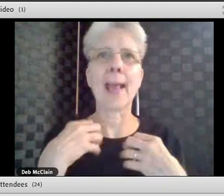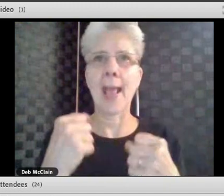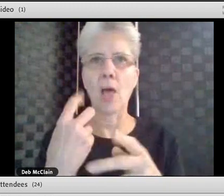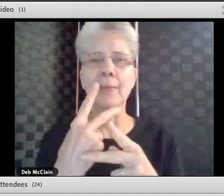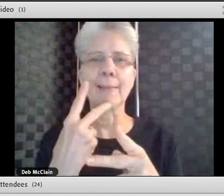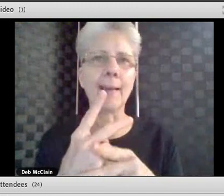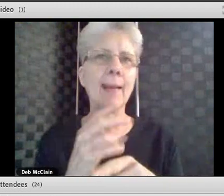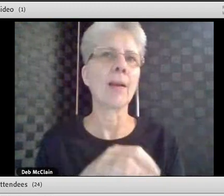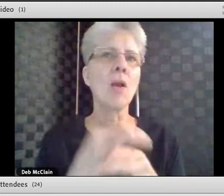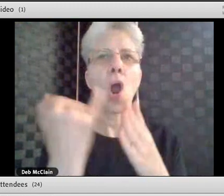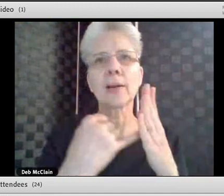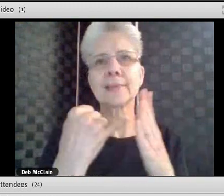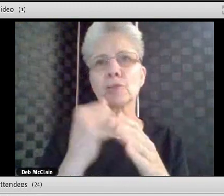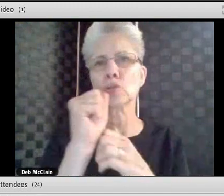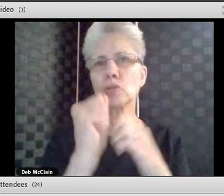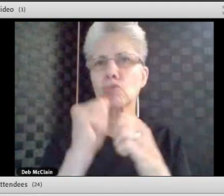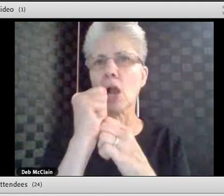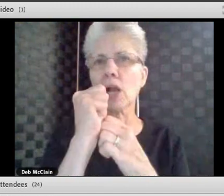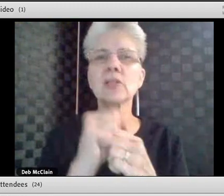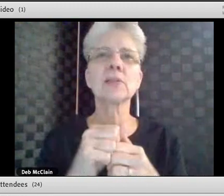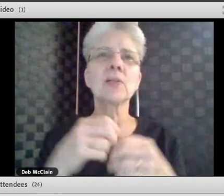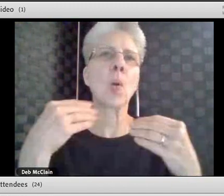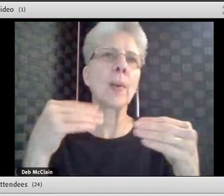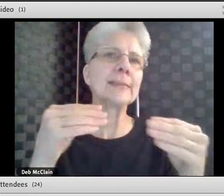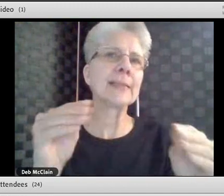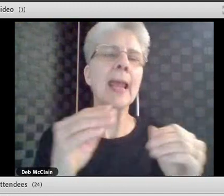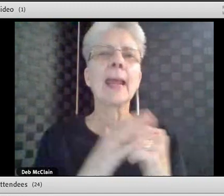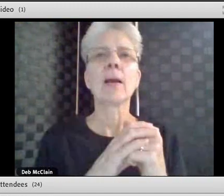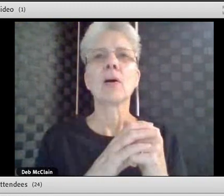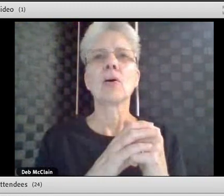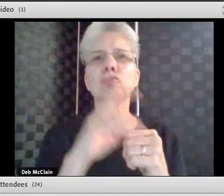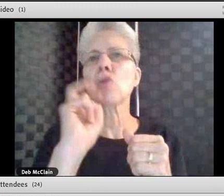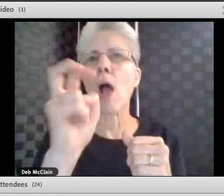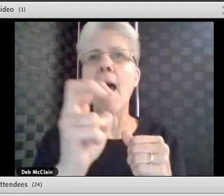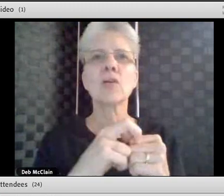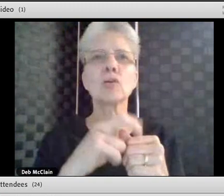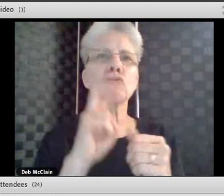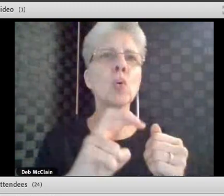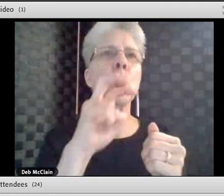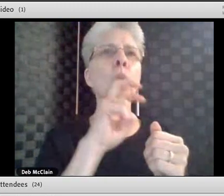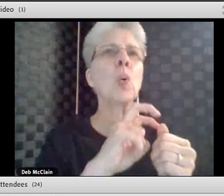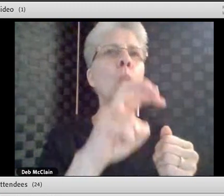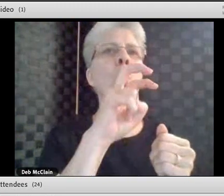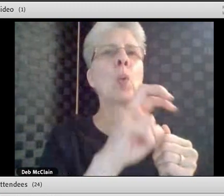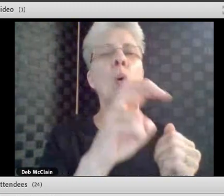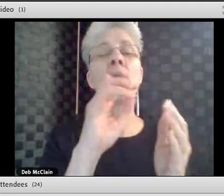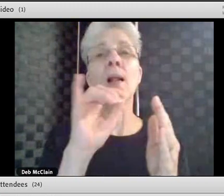that we've already talked about like healthcare, architecture, construction, retail, travel, and tourism.